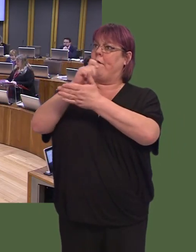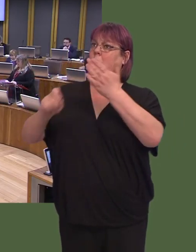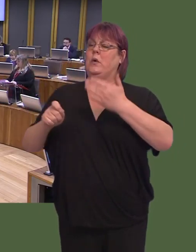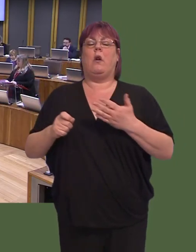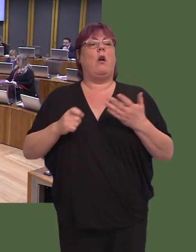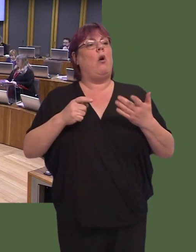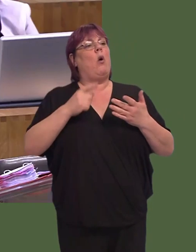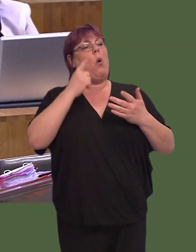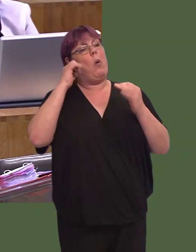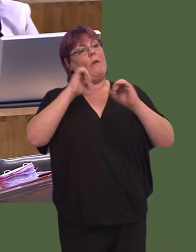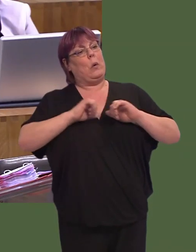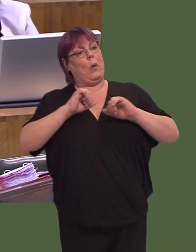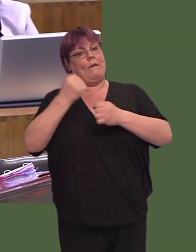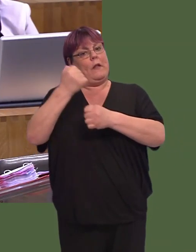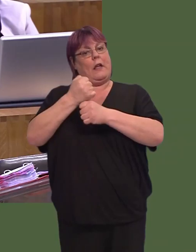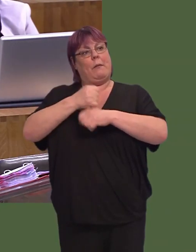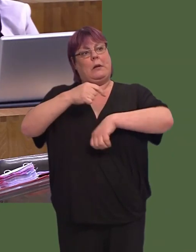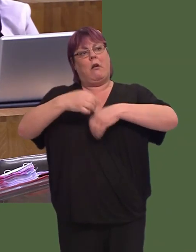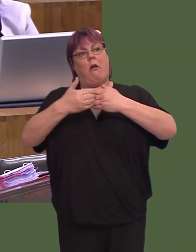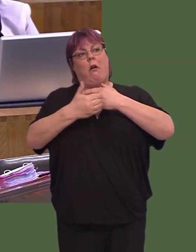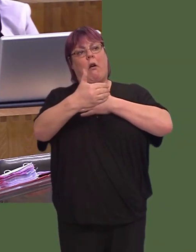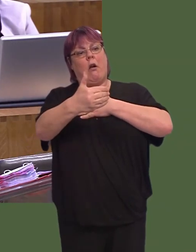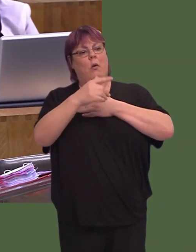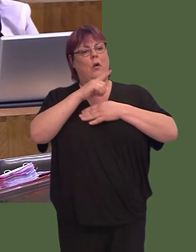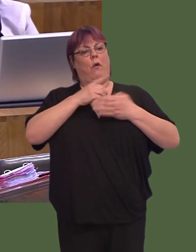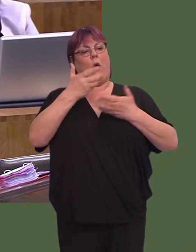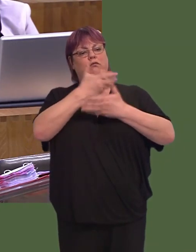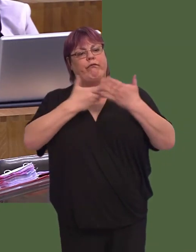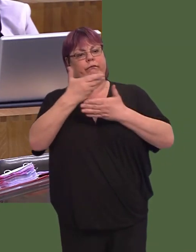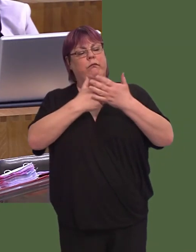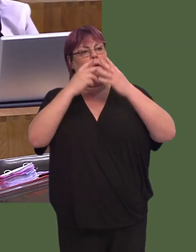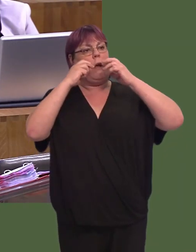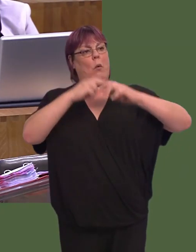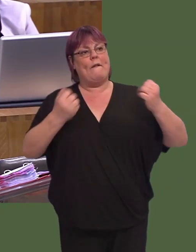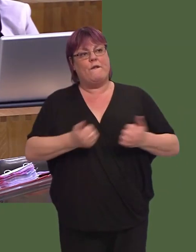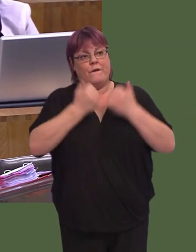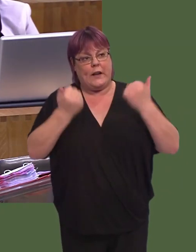time on the M4 corridor around the Newport project following the conclusion of the public local inquiry.